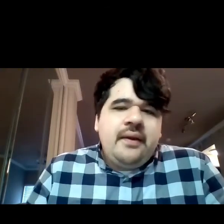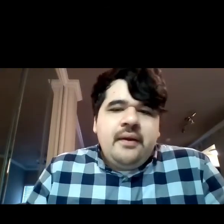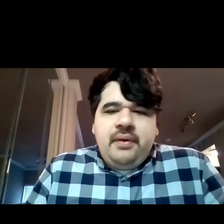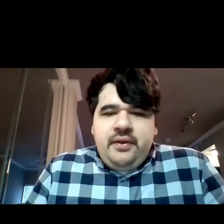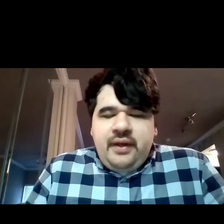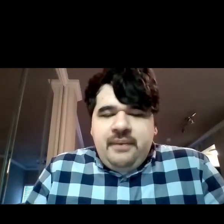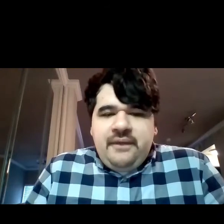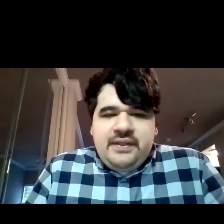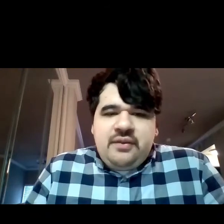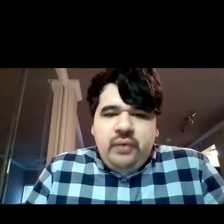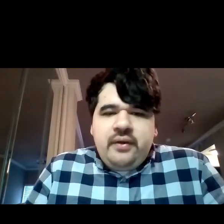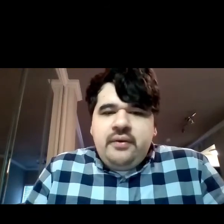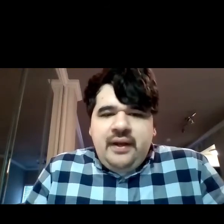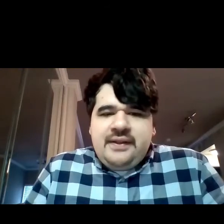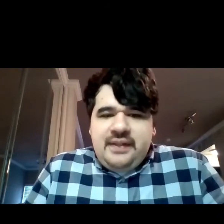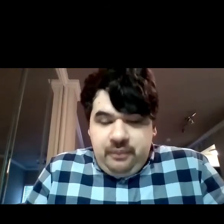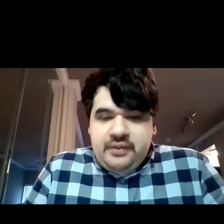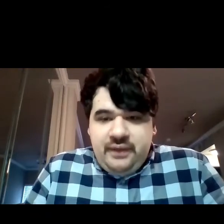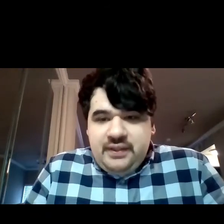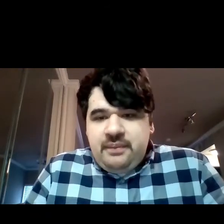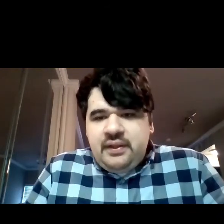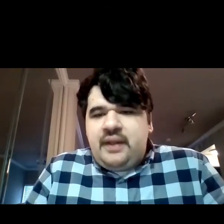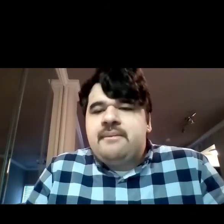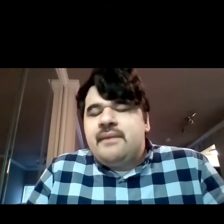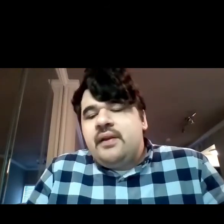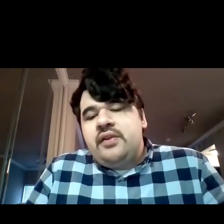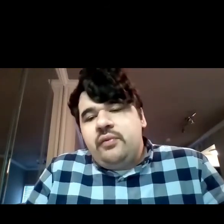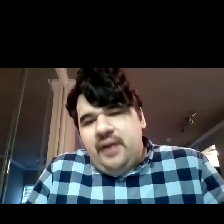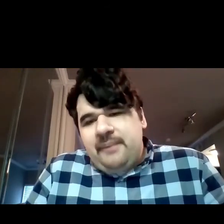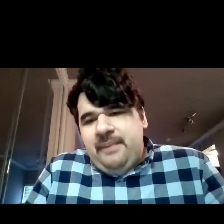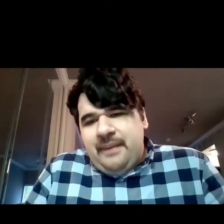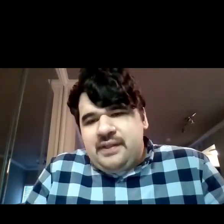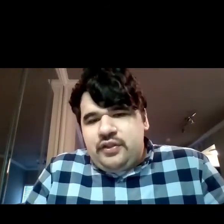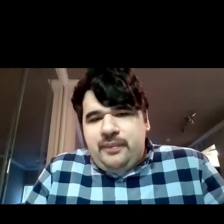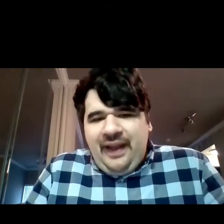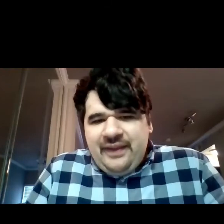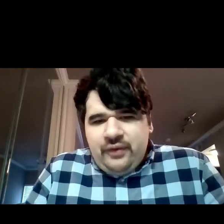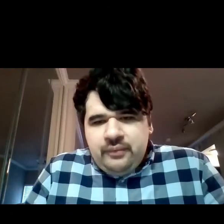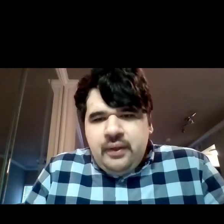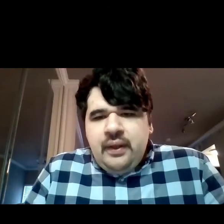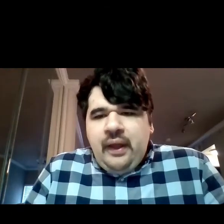but you're getting benefits as a widow and not as a person with a disability, you would not be PABSS eligible either.